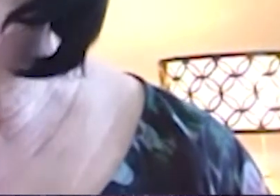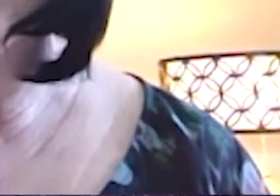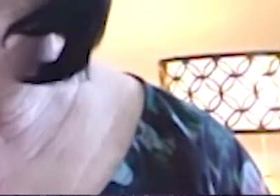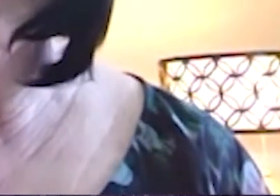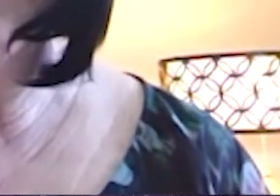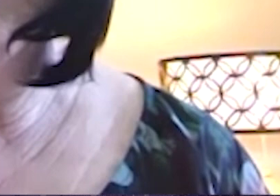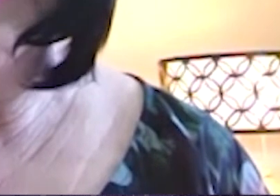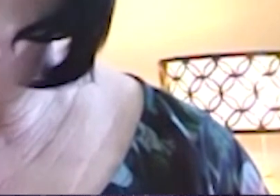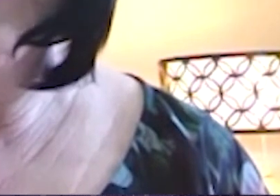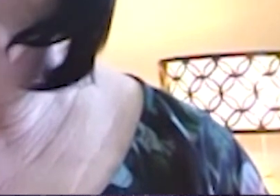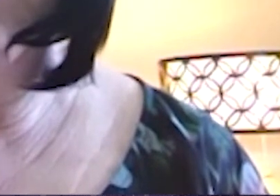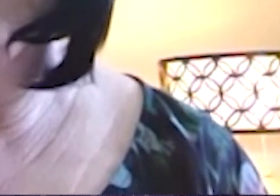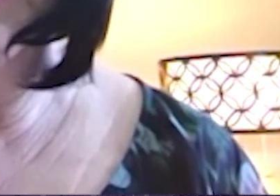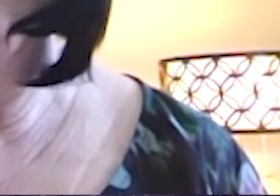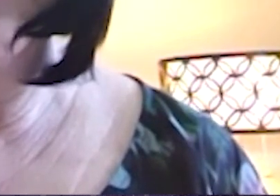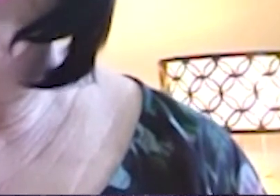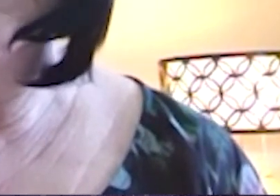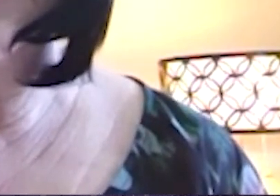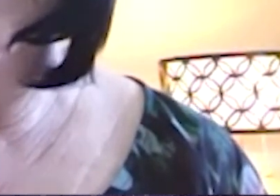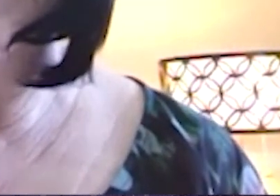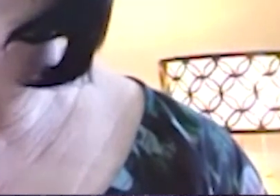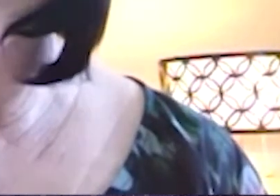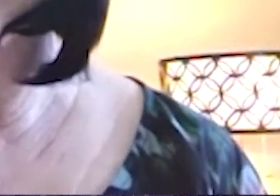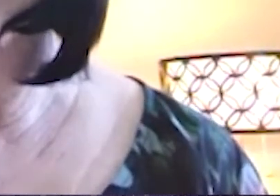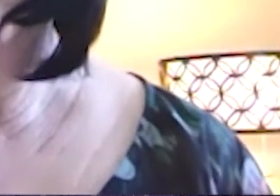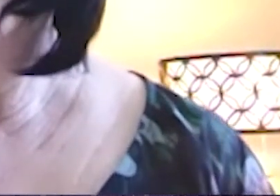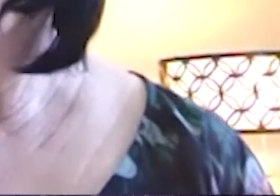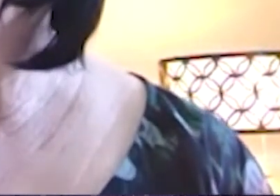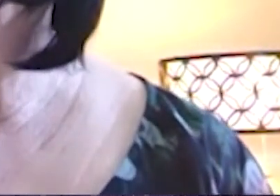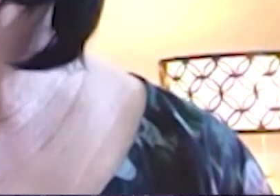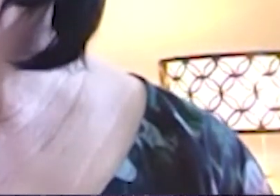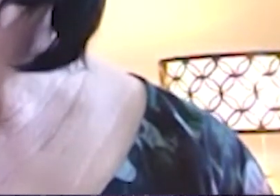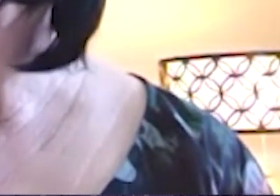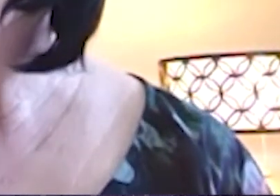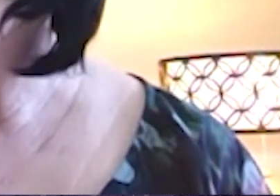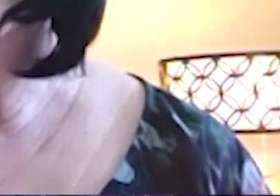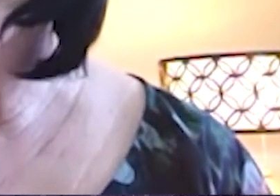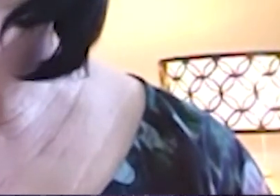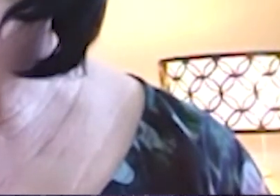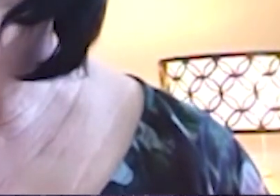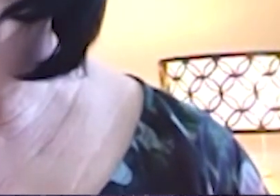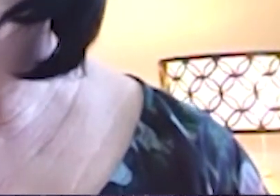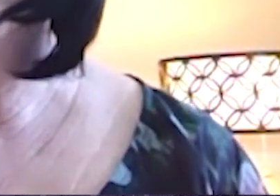celebrate the brave men and woman of the armed services. It is important we set aside time this